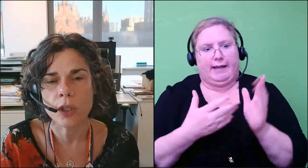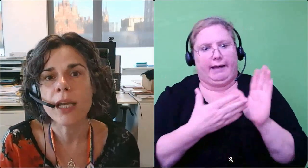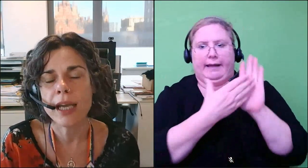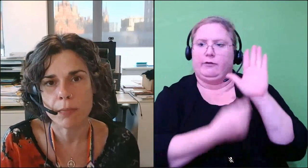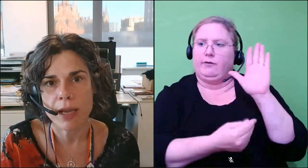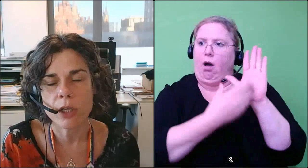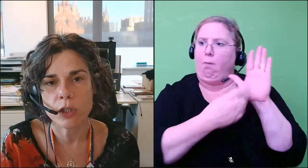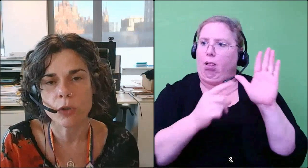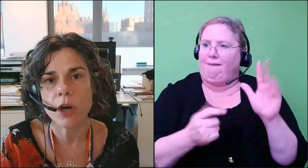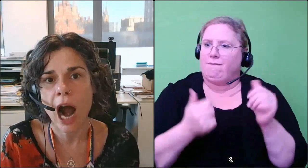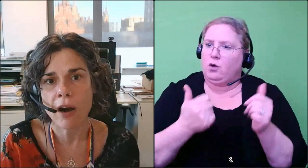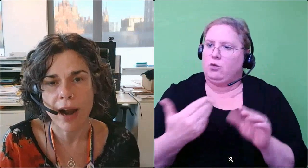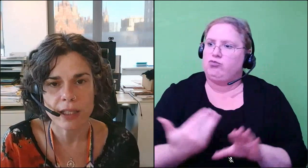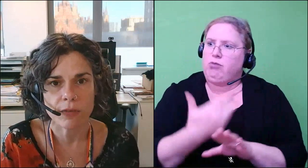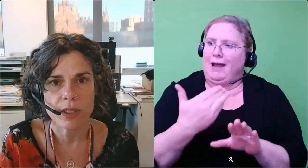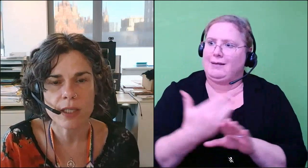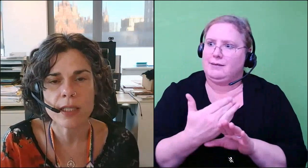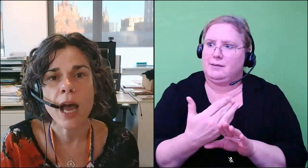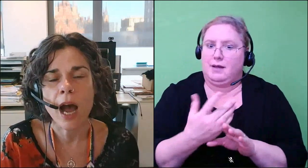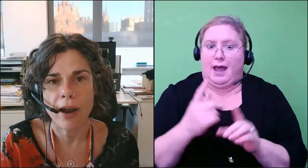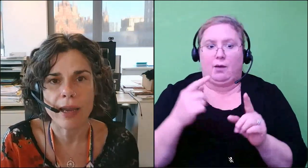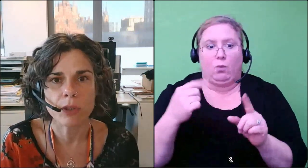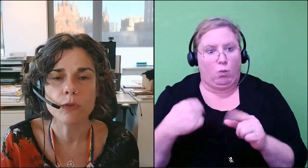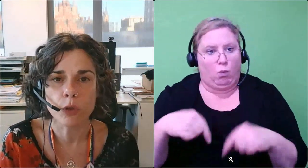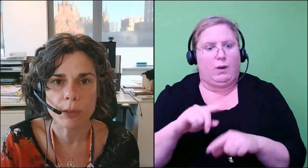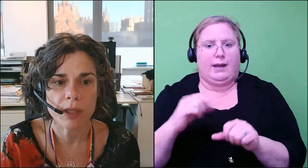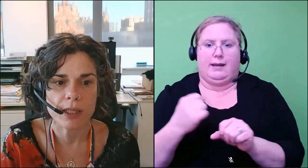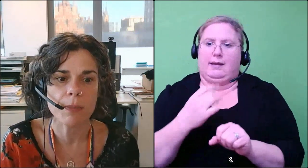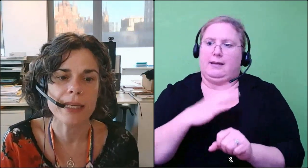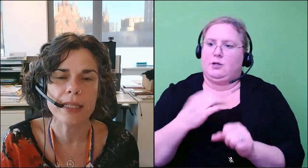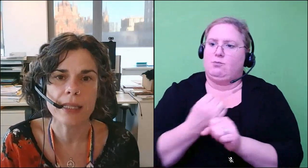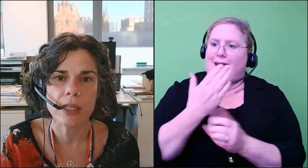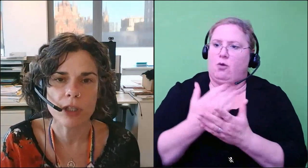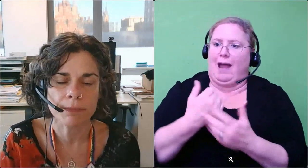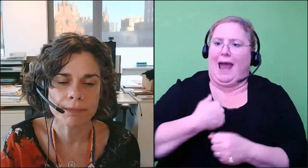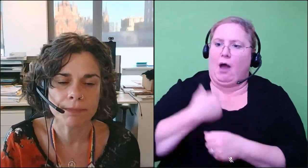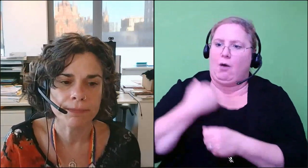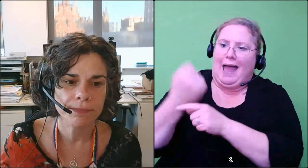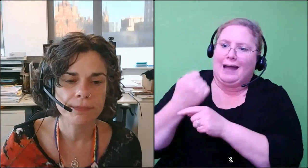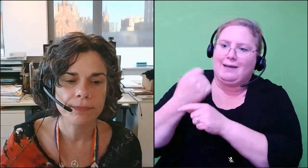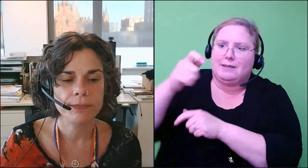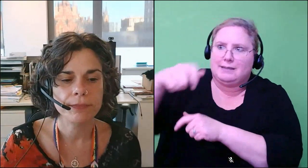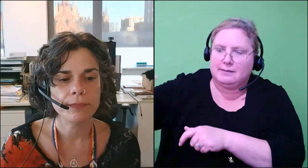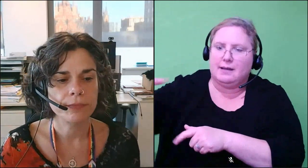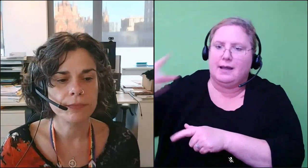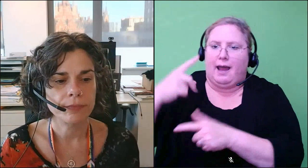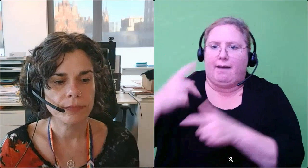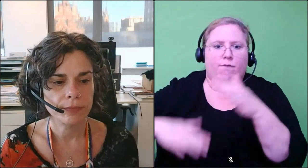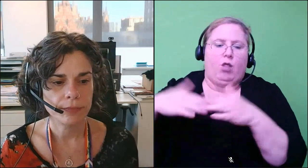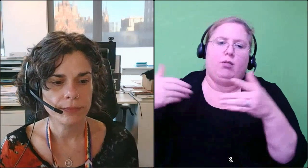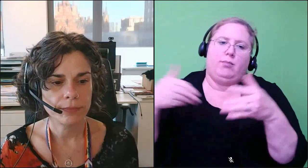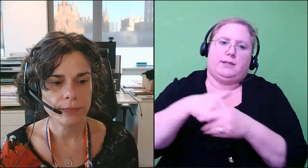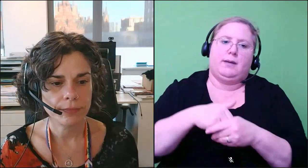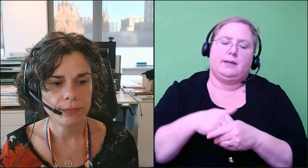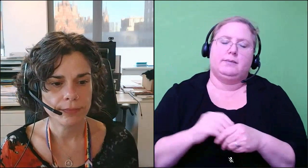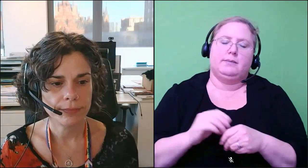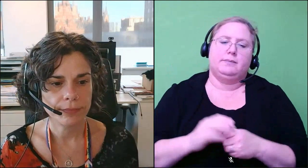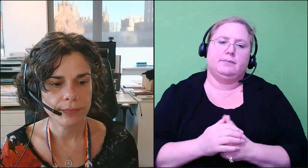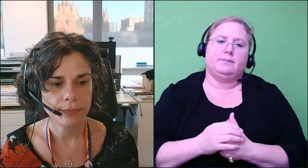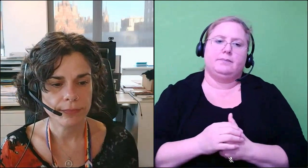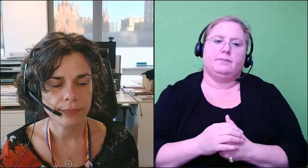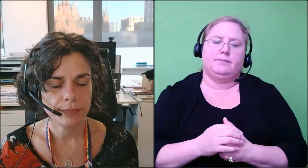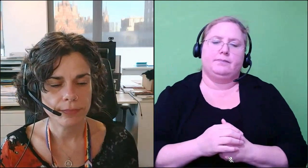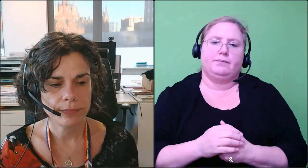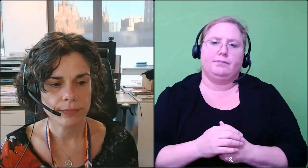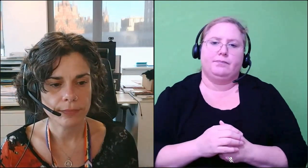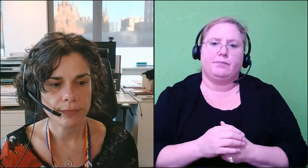done in making sure our activists are able to fully participate in the union.